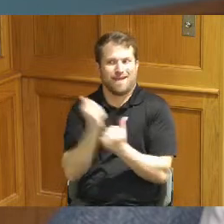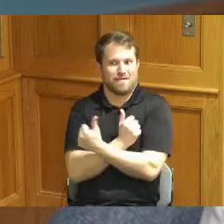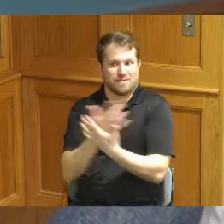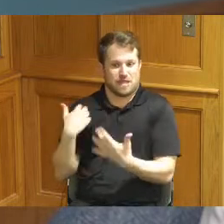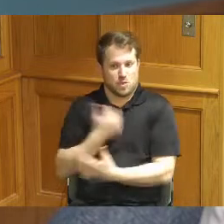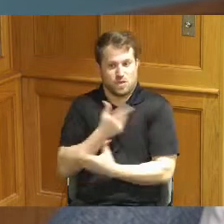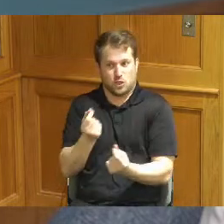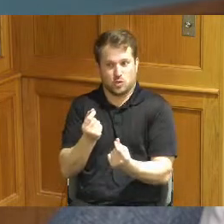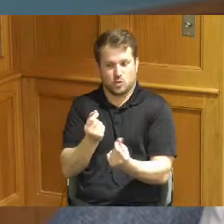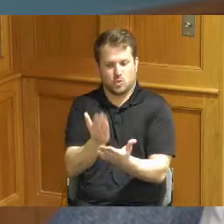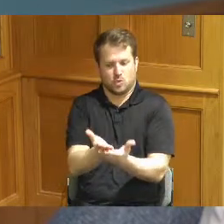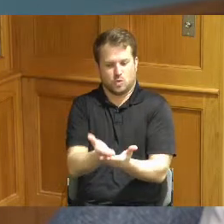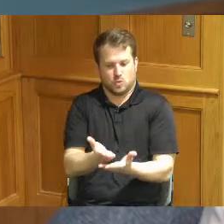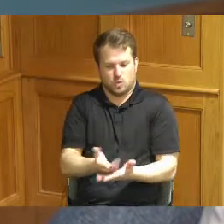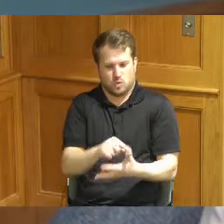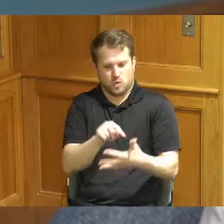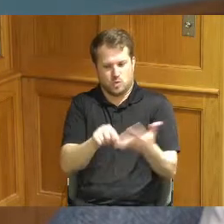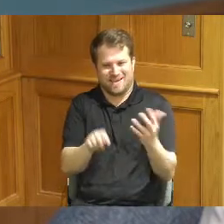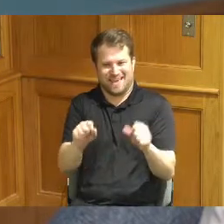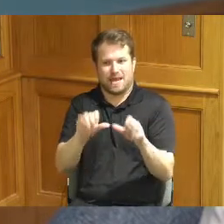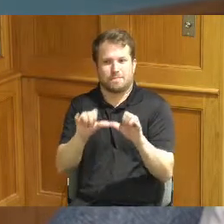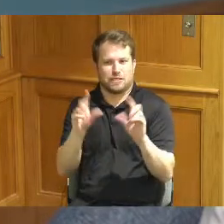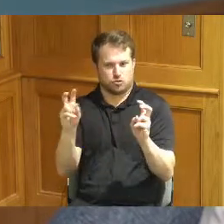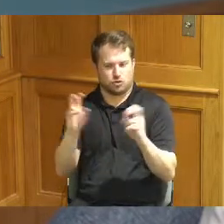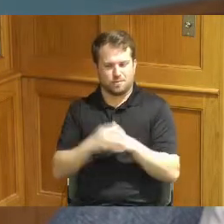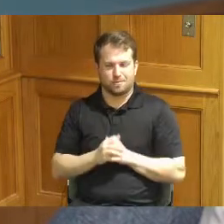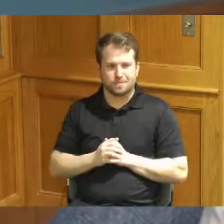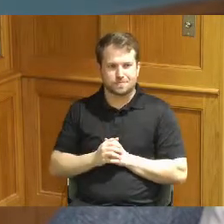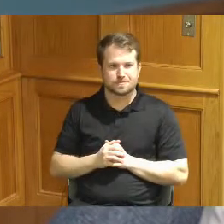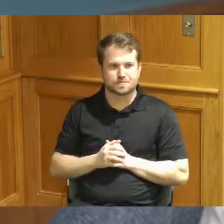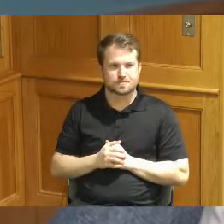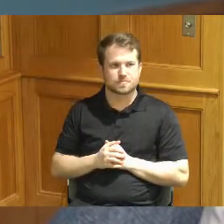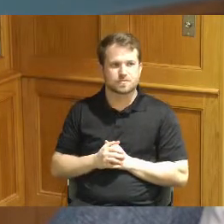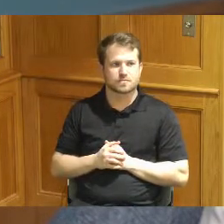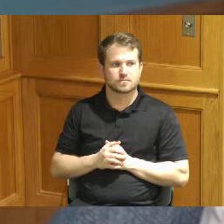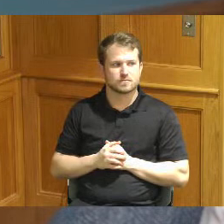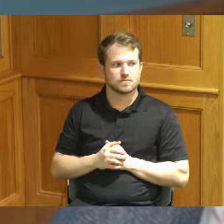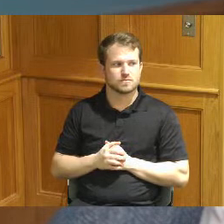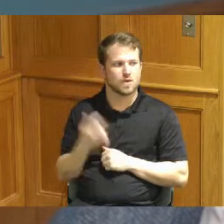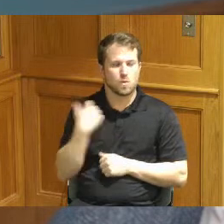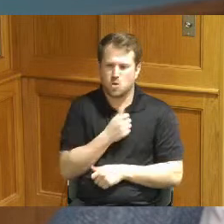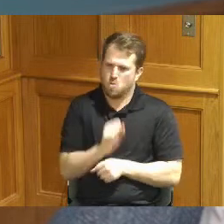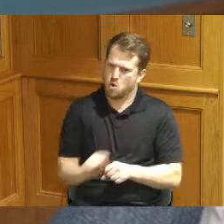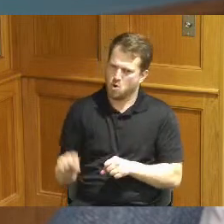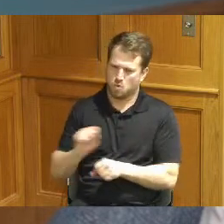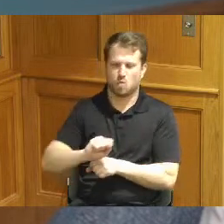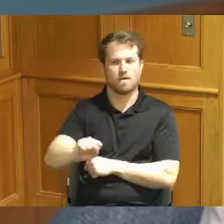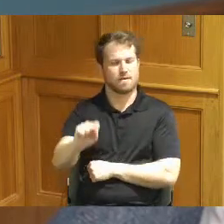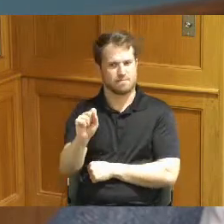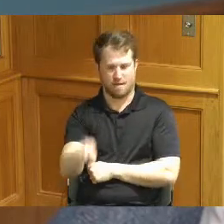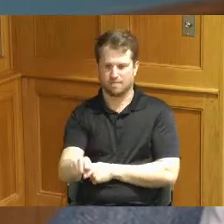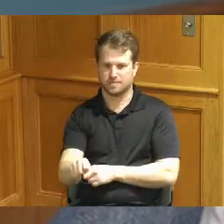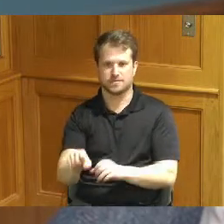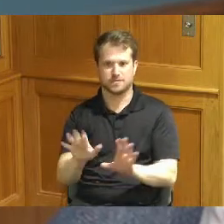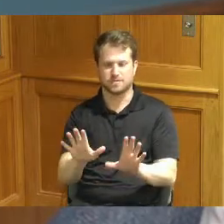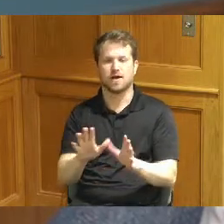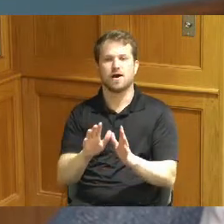everything we do is measured and we are working as hard as we can but I do want to ask what I've